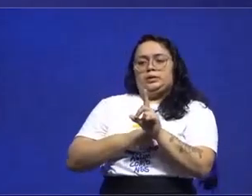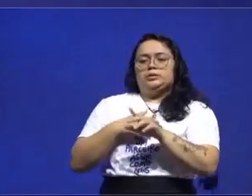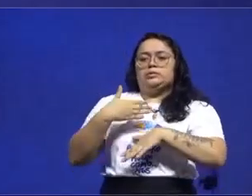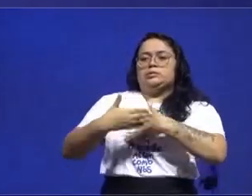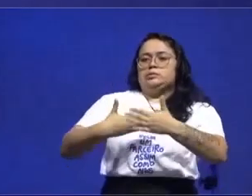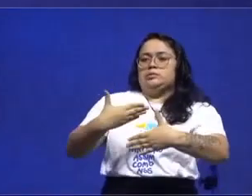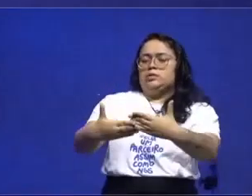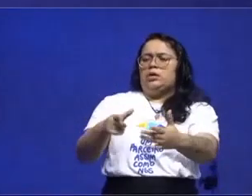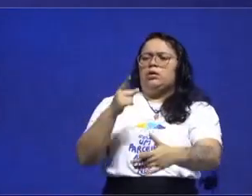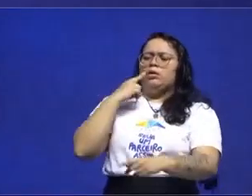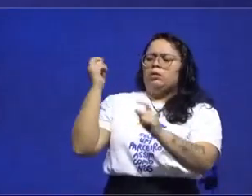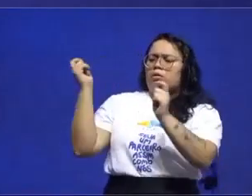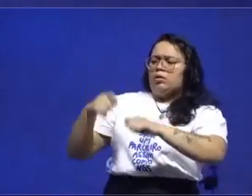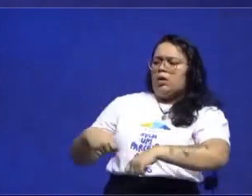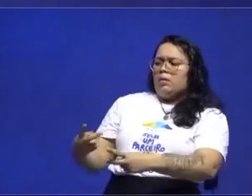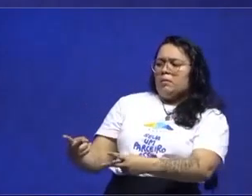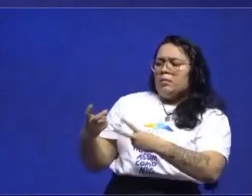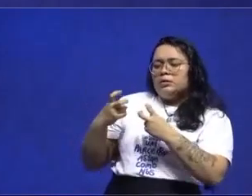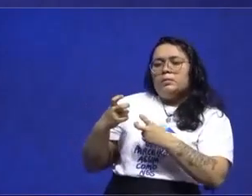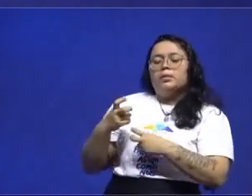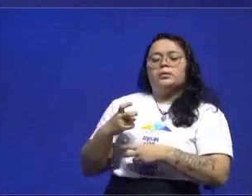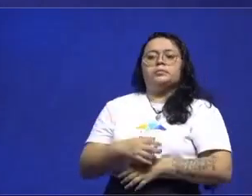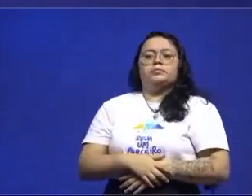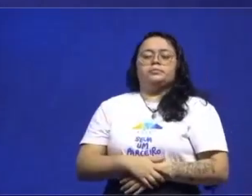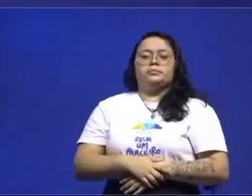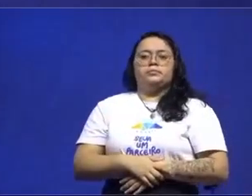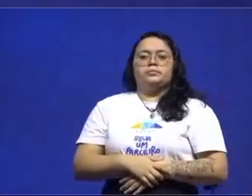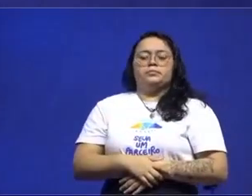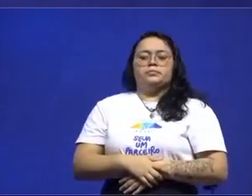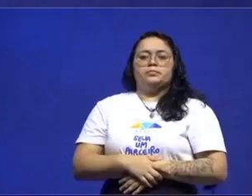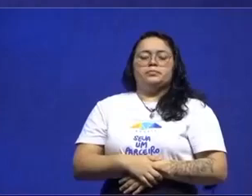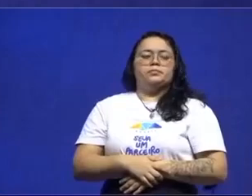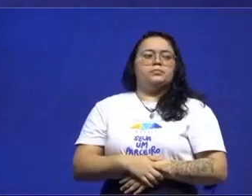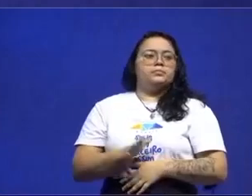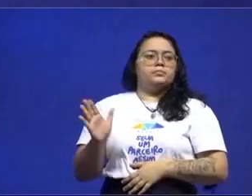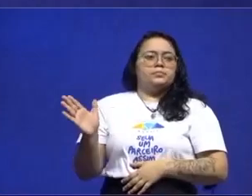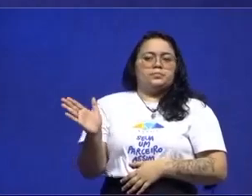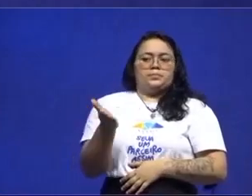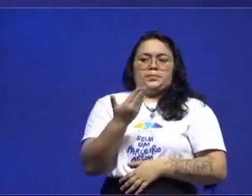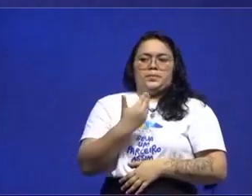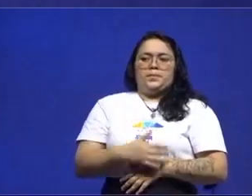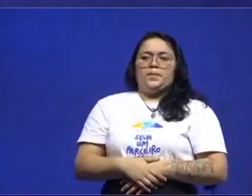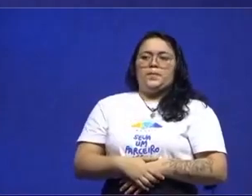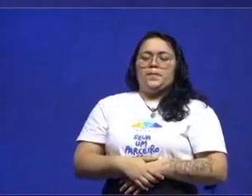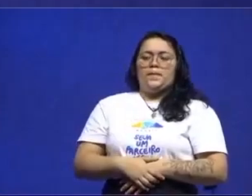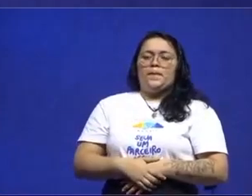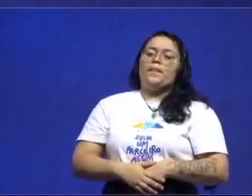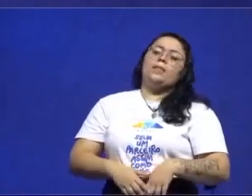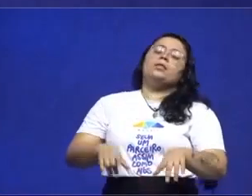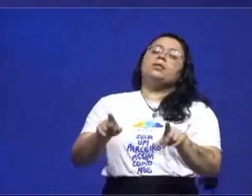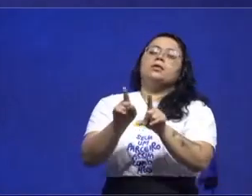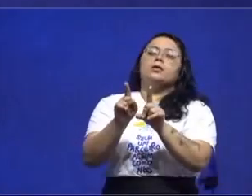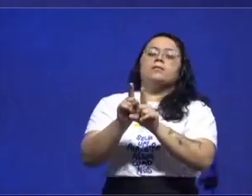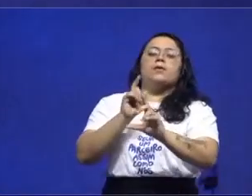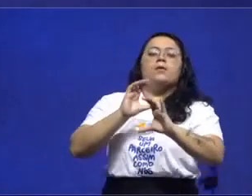evident can you please pass so I was talking a lot about communication and interaction And